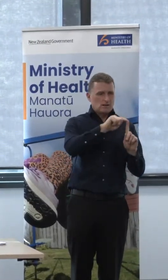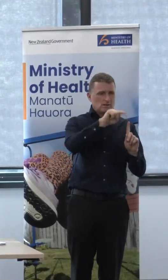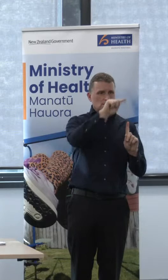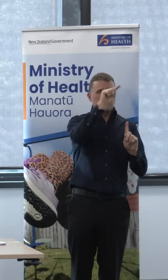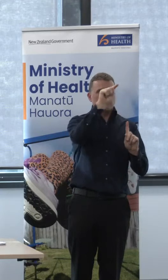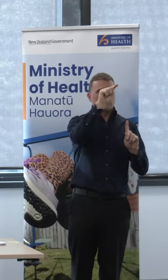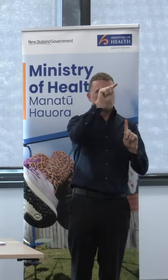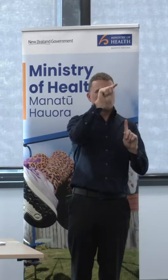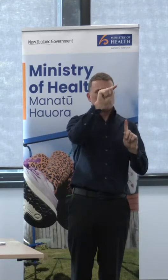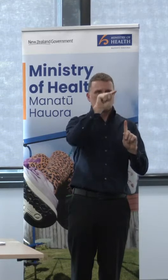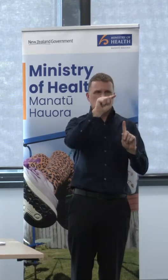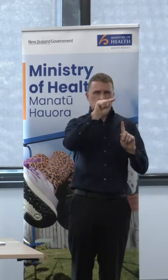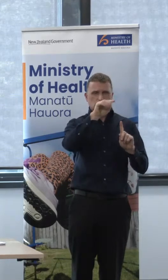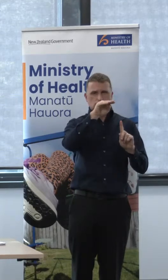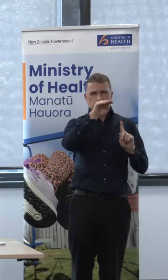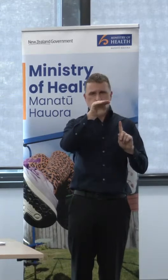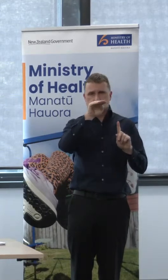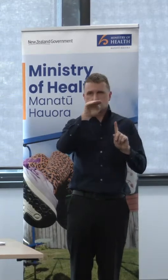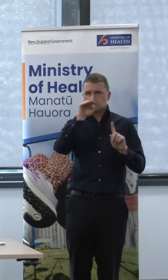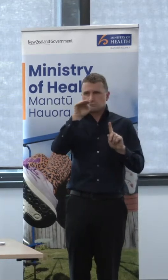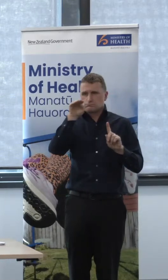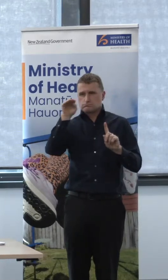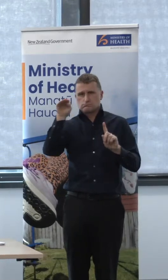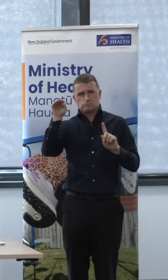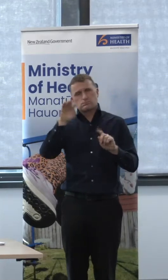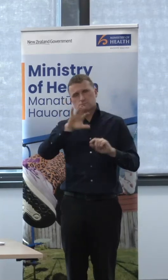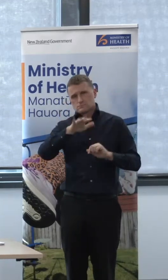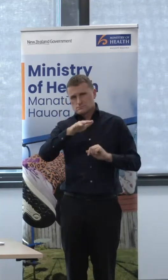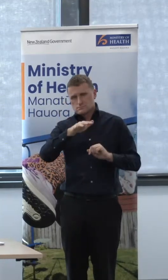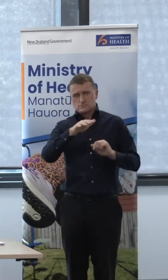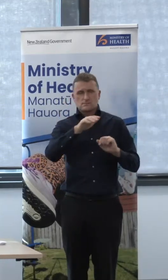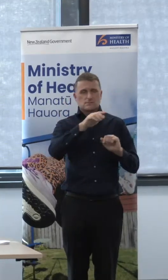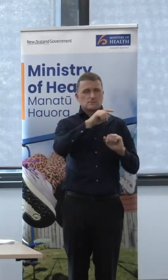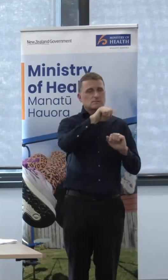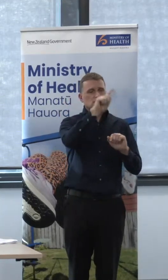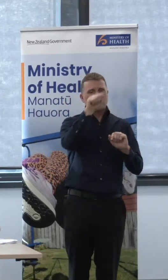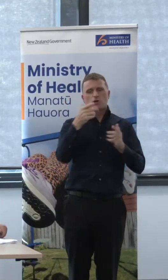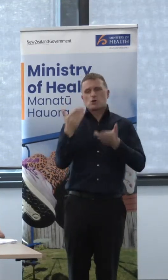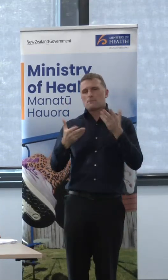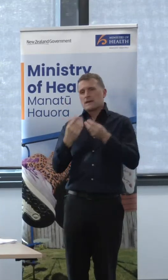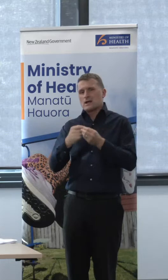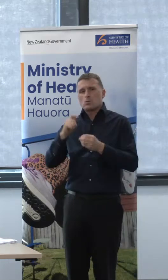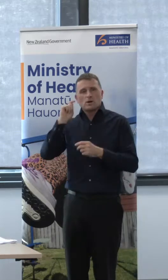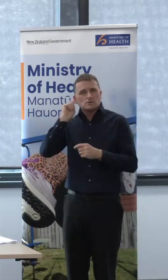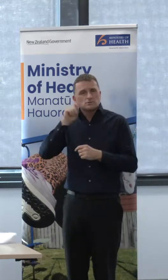similarities and differences. It shows there was a peak, and a levelling off, the rhombus --